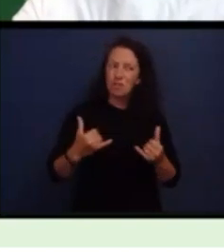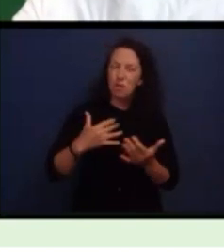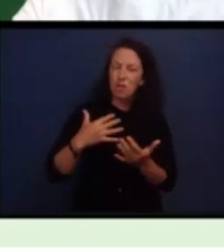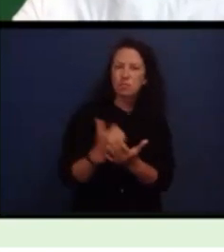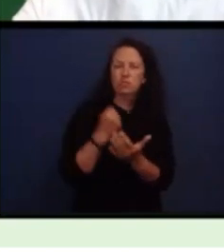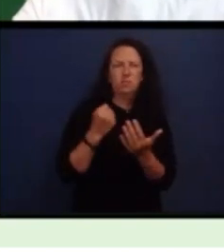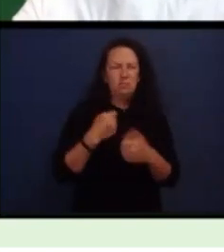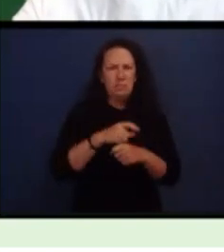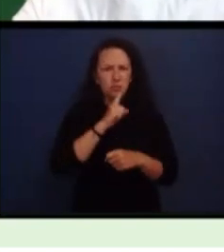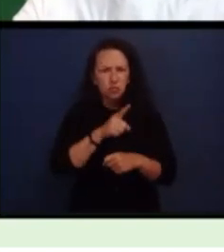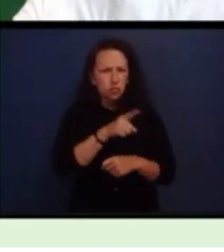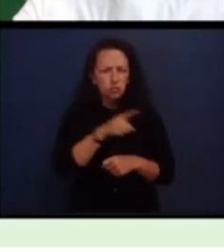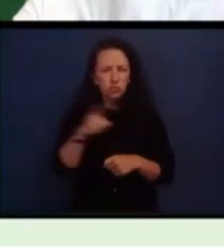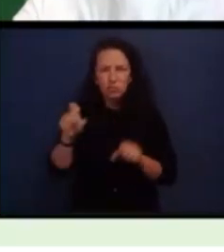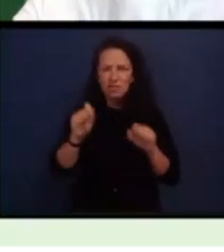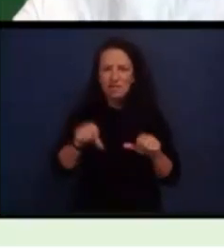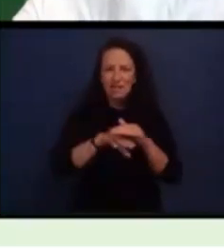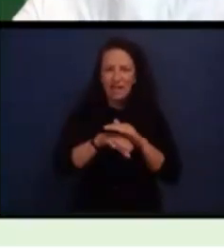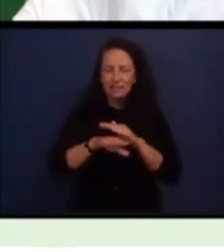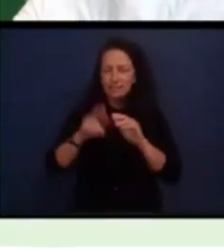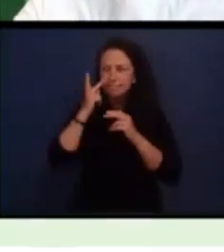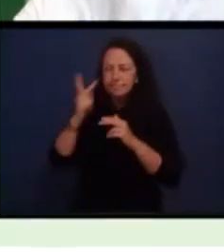access sign language and captions for this webinar.